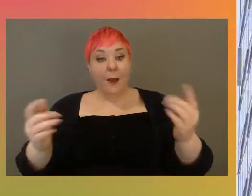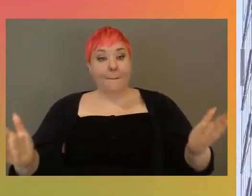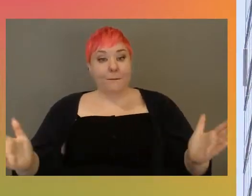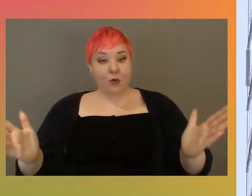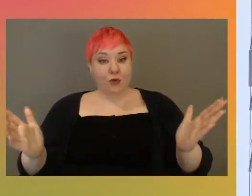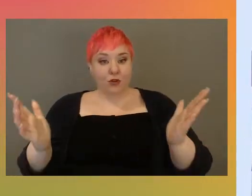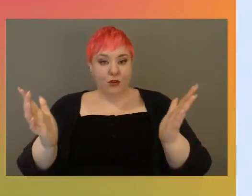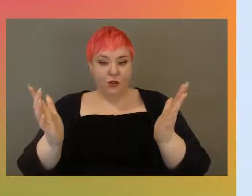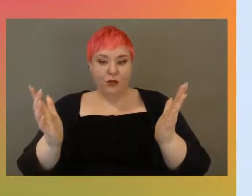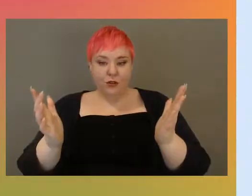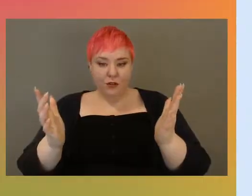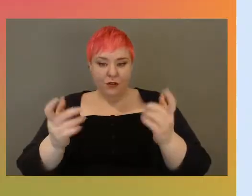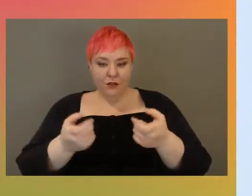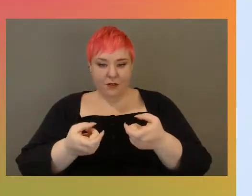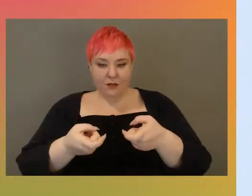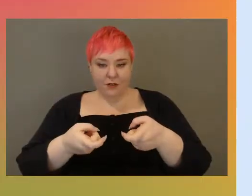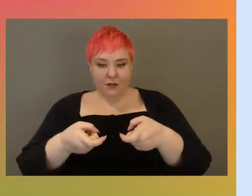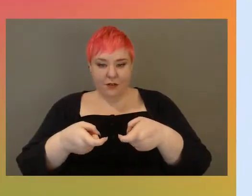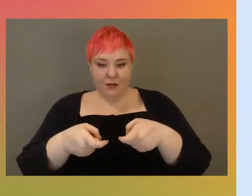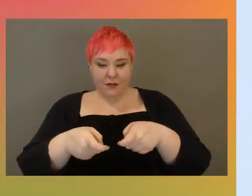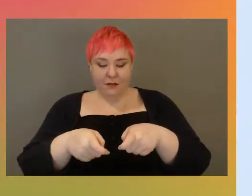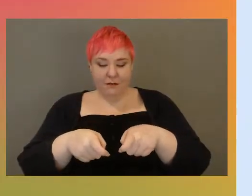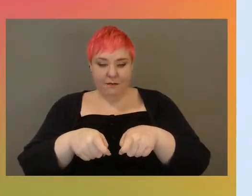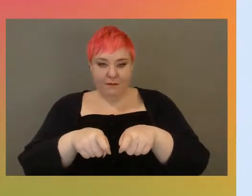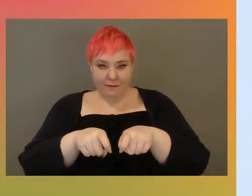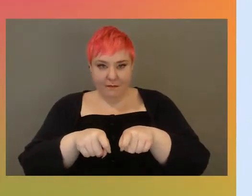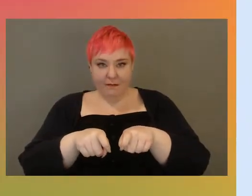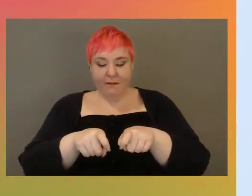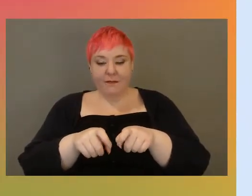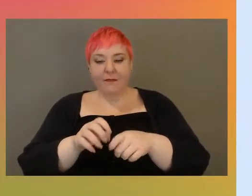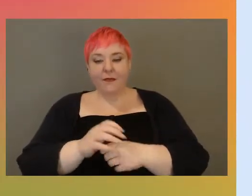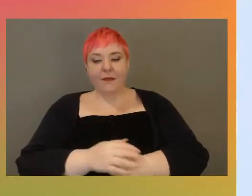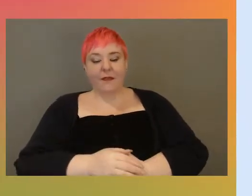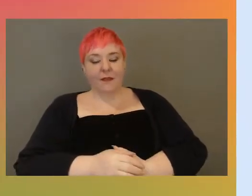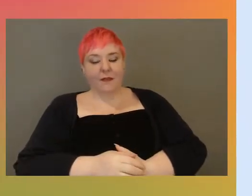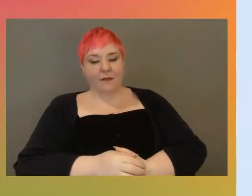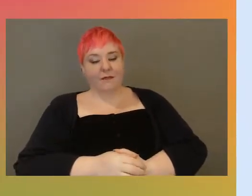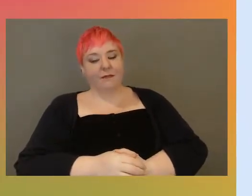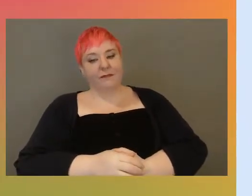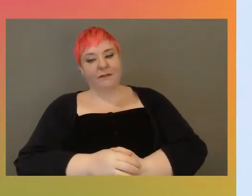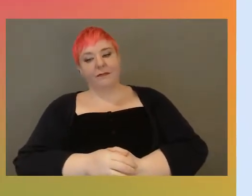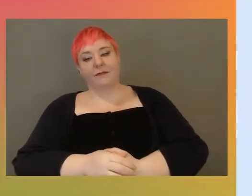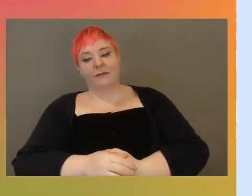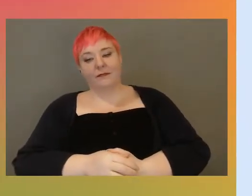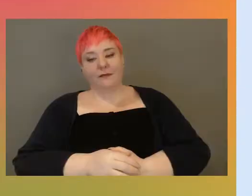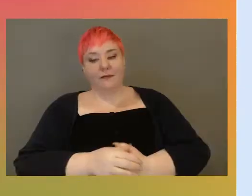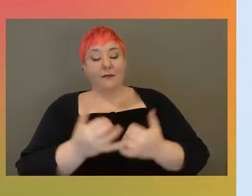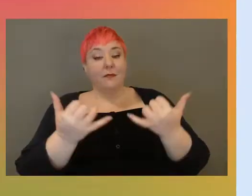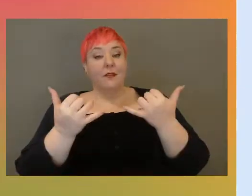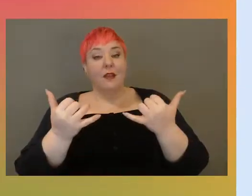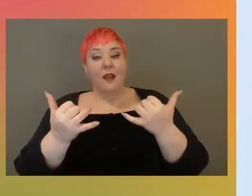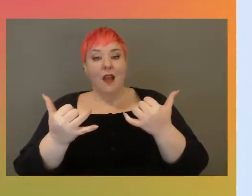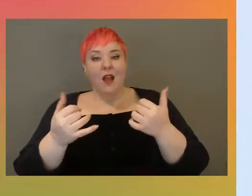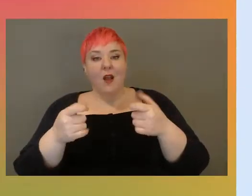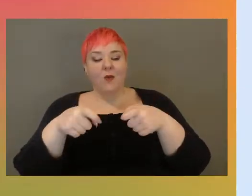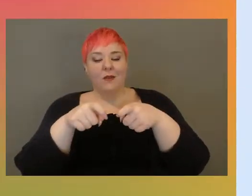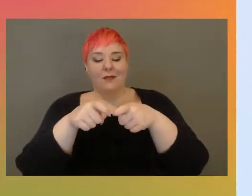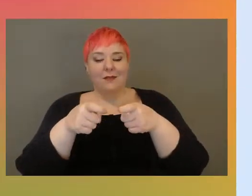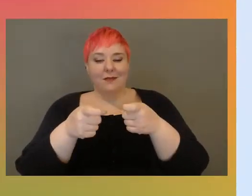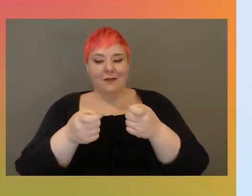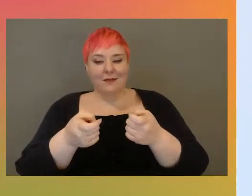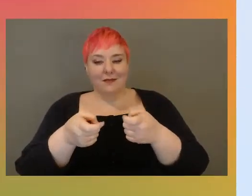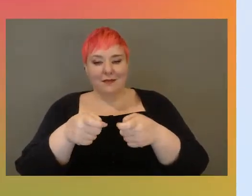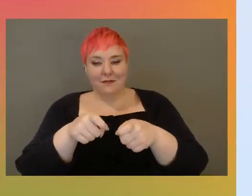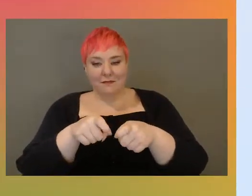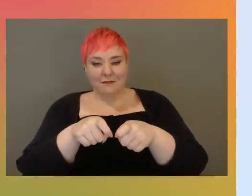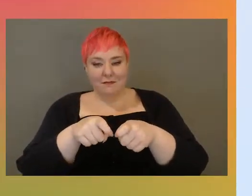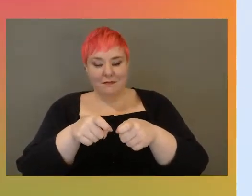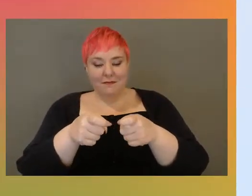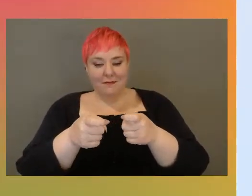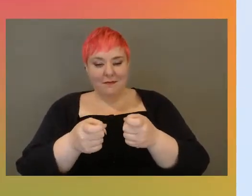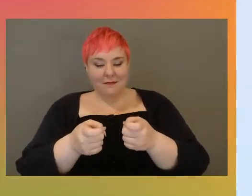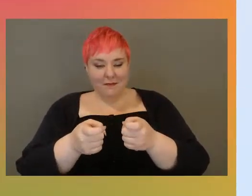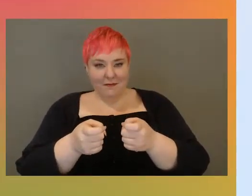AND THEN LIFT THE KNEES.